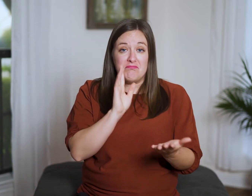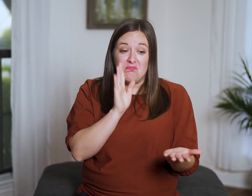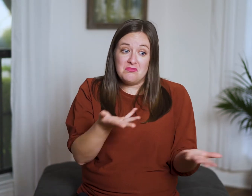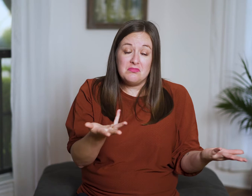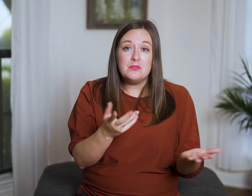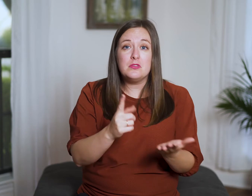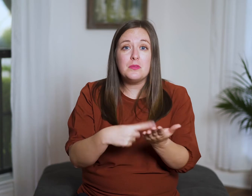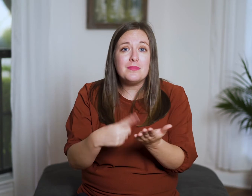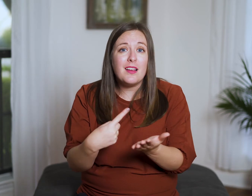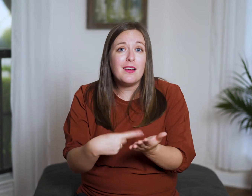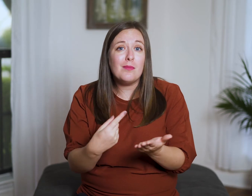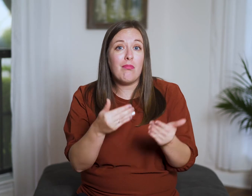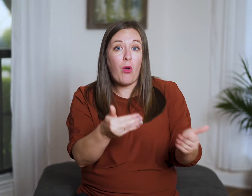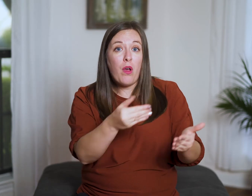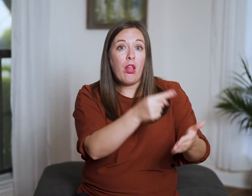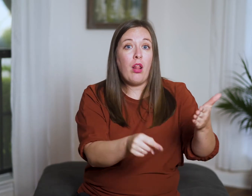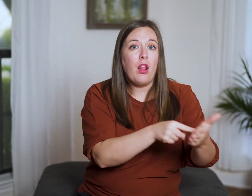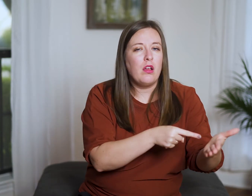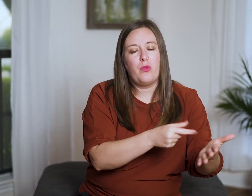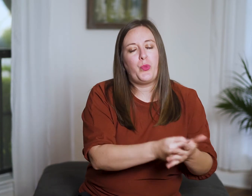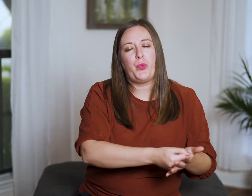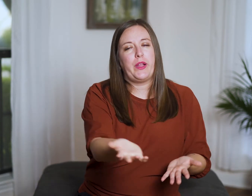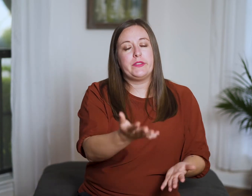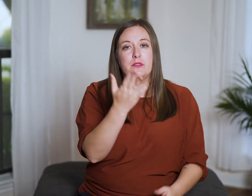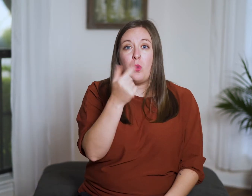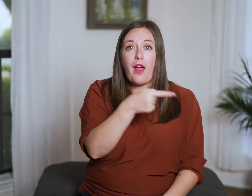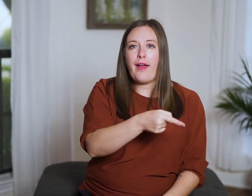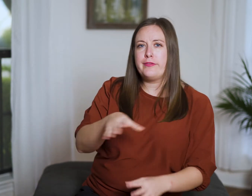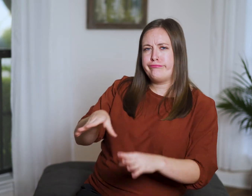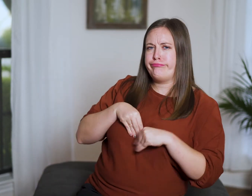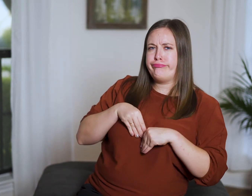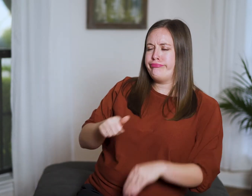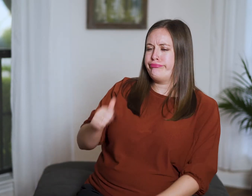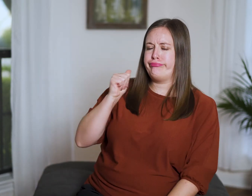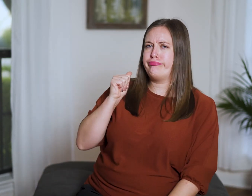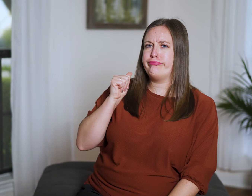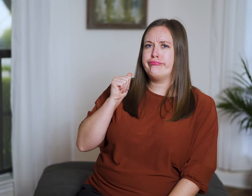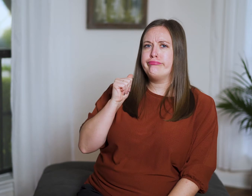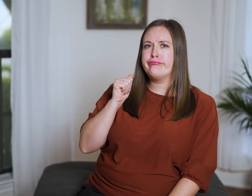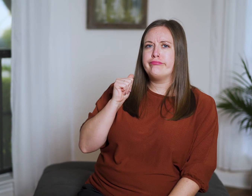and there are times when correcting a fool is a waste of your time and breath, because he won’t receive it.